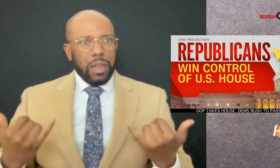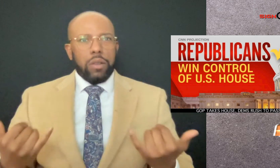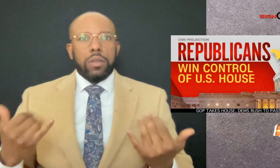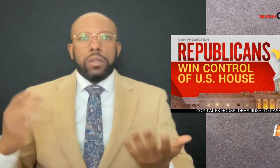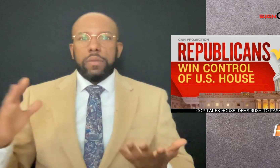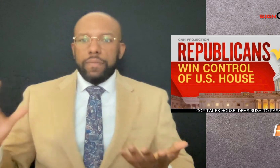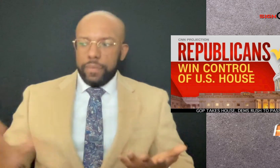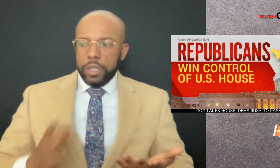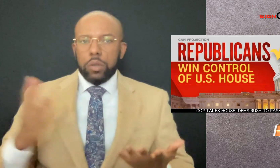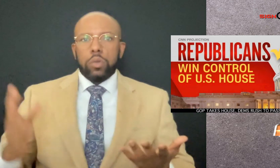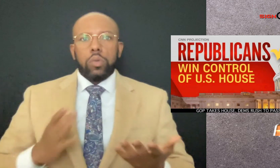It is official.